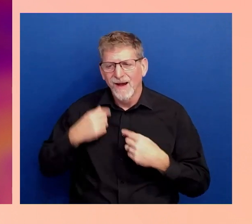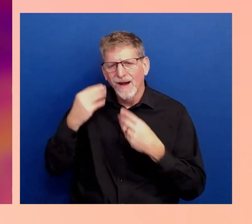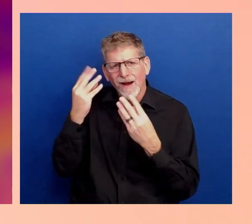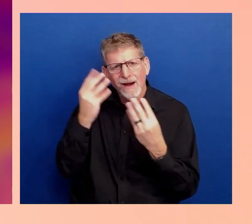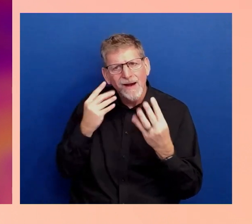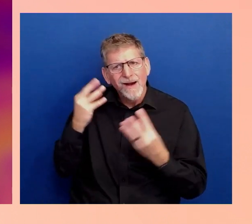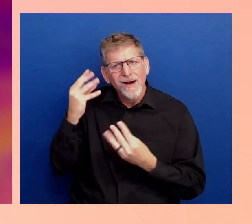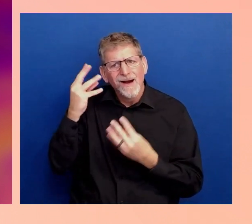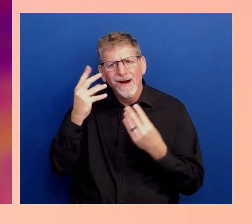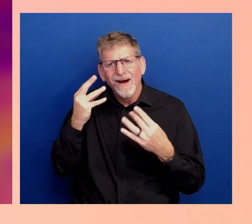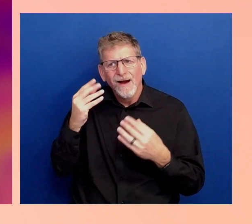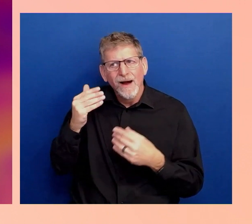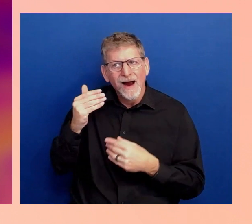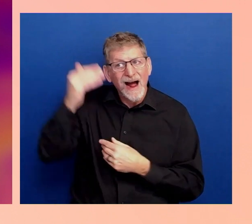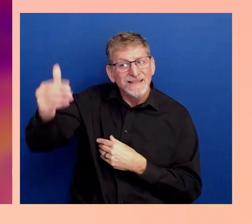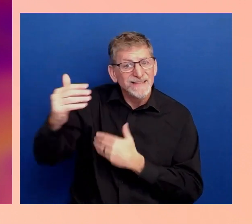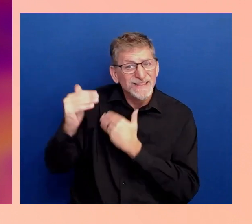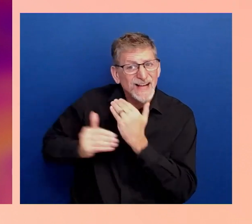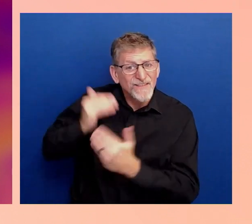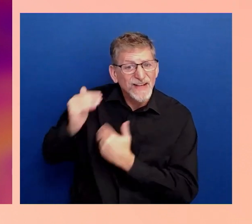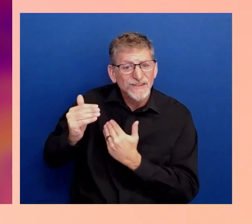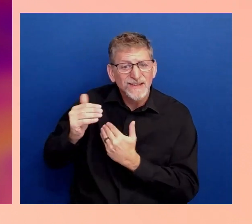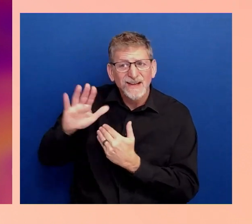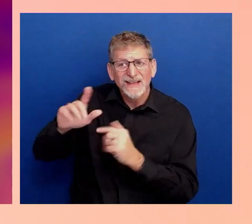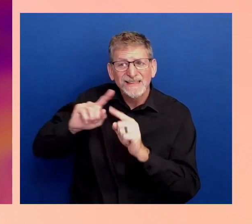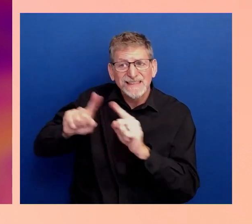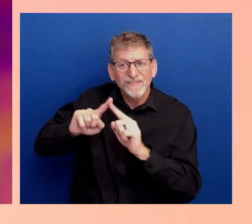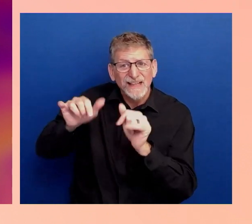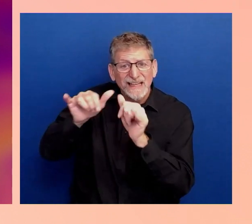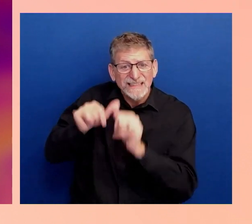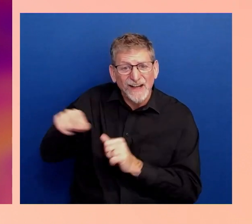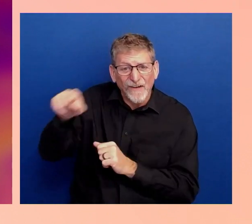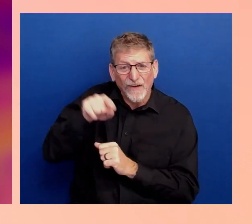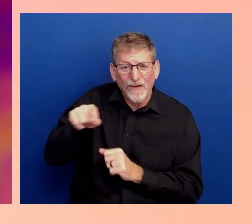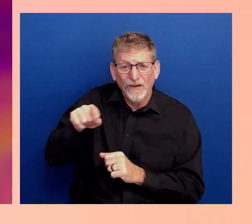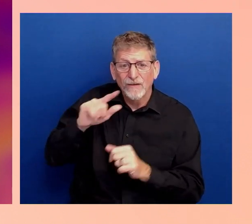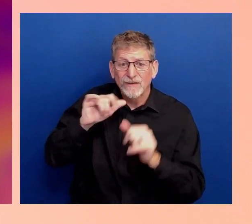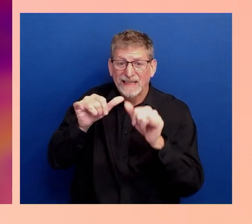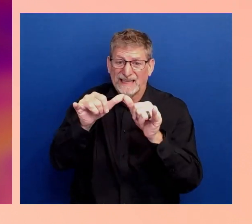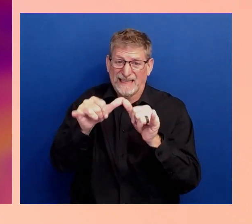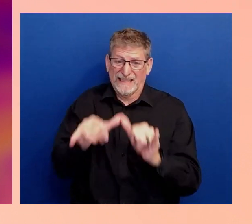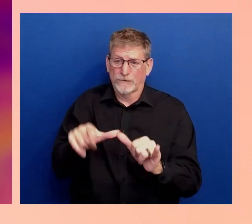Engineers are problem solvers, give them a problem, they're going to come up with a solution no matter what.